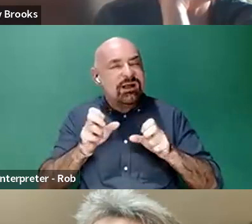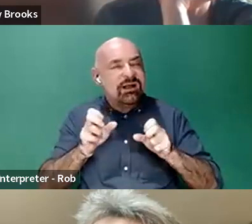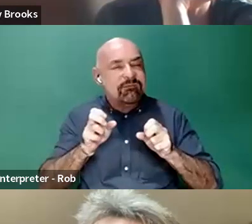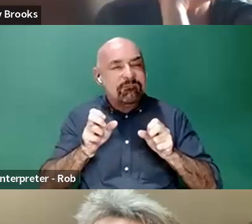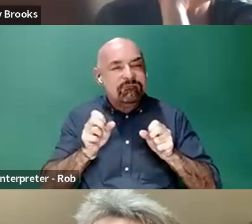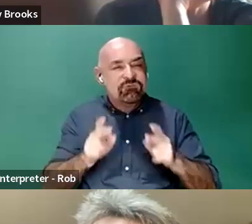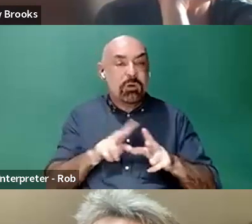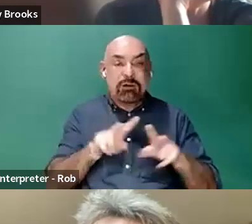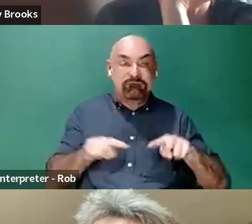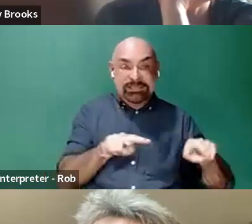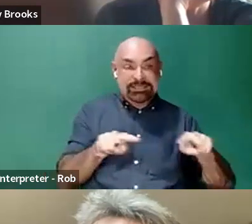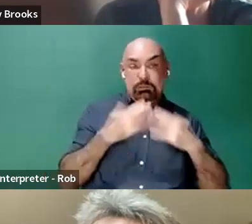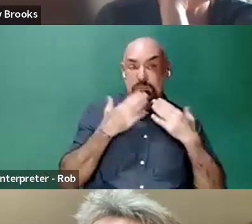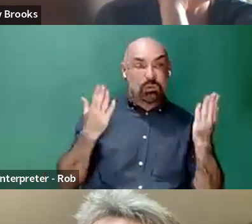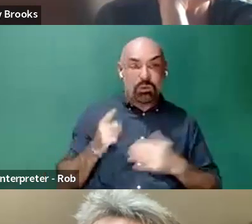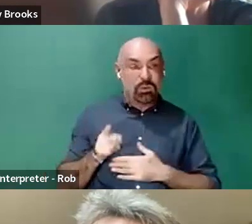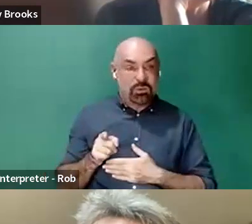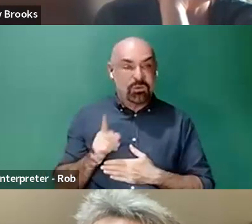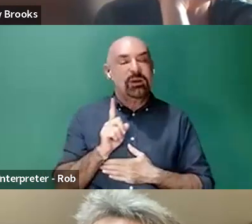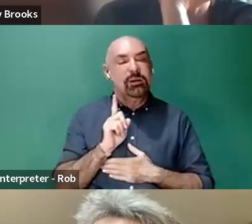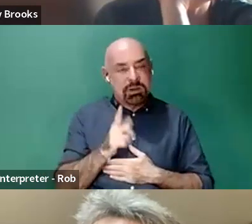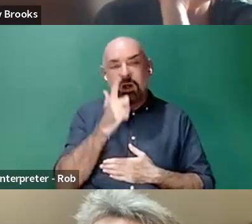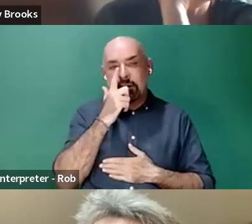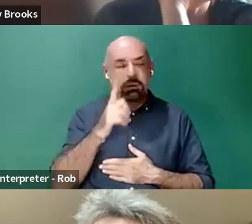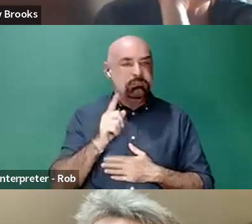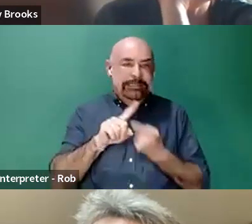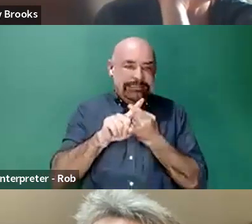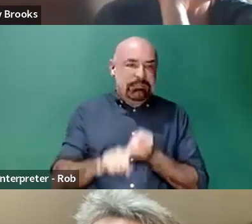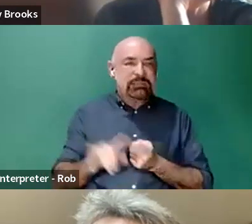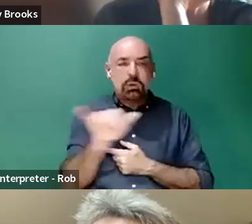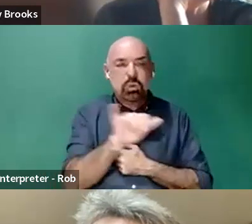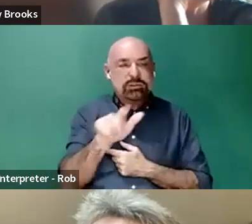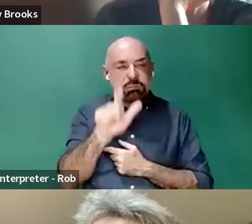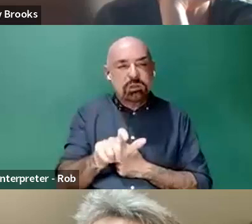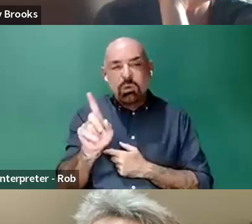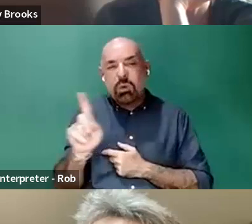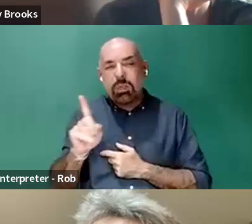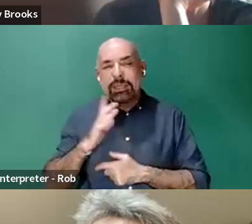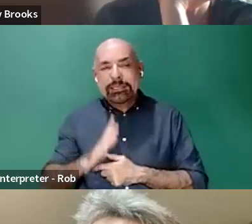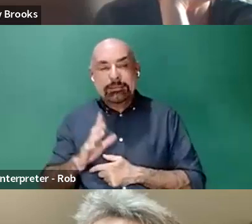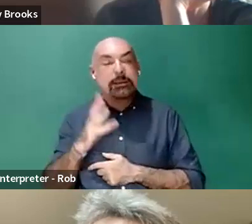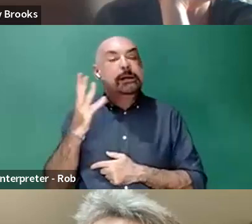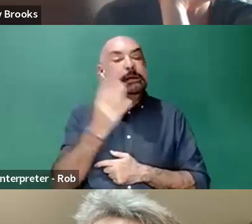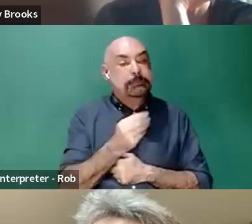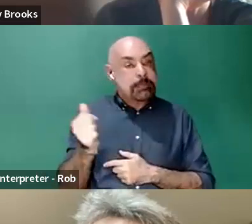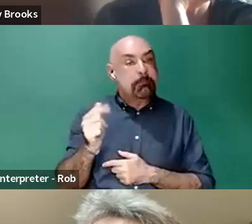on there, but it just depends on the person and what information they need. Some people do like an A4 spread that's